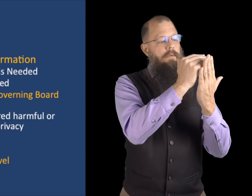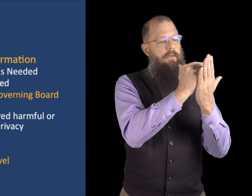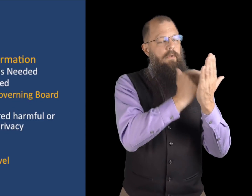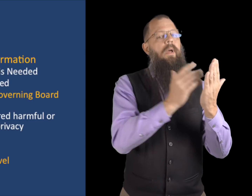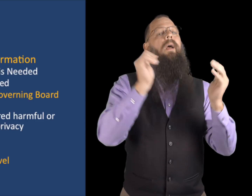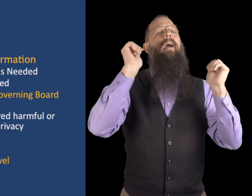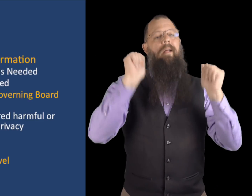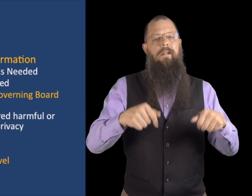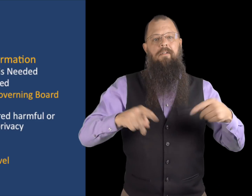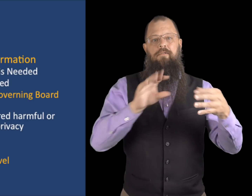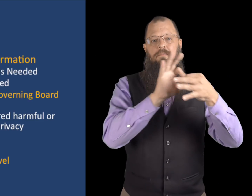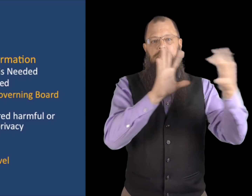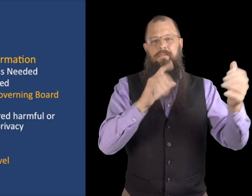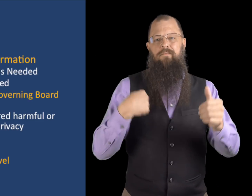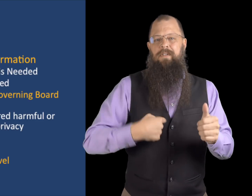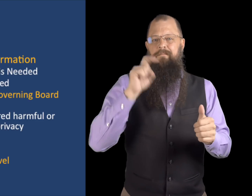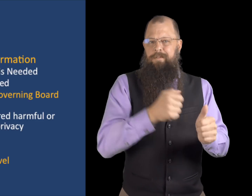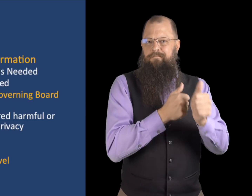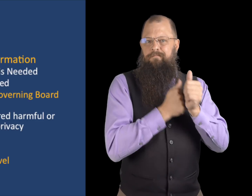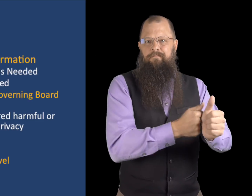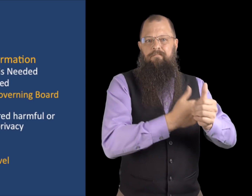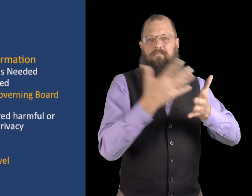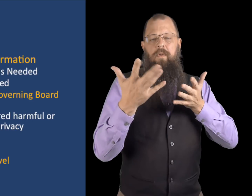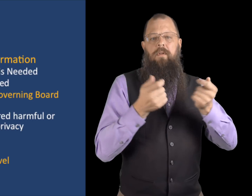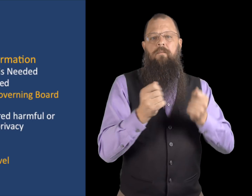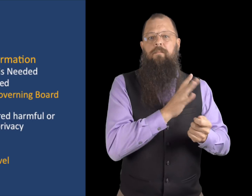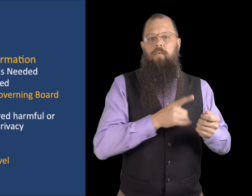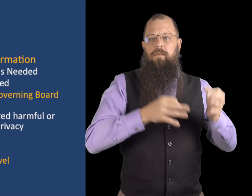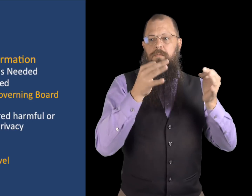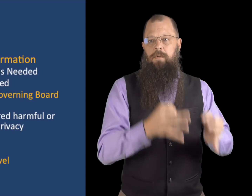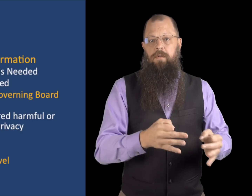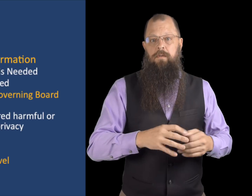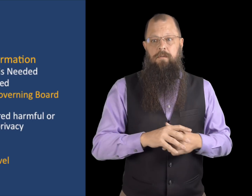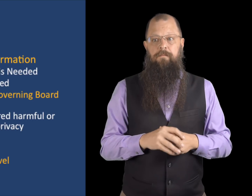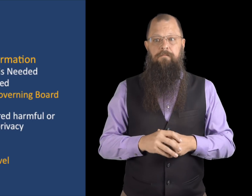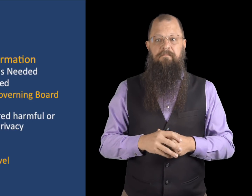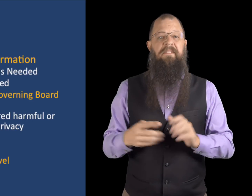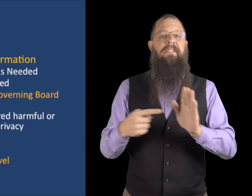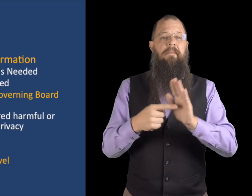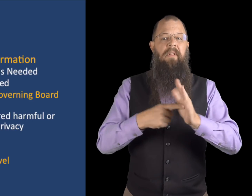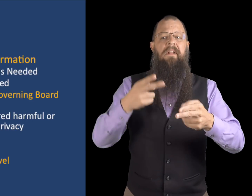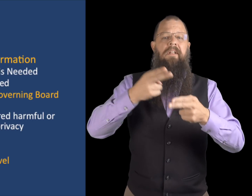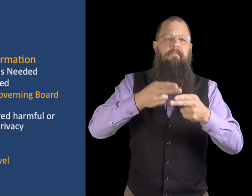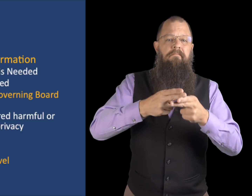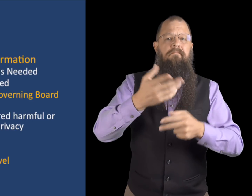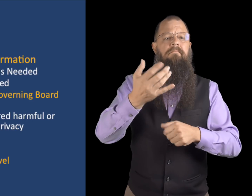by the TSD Governing Board determining what information can be released.